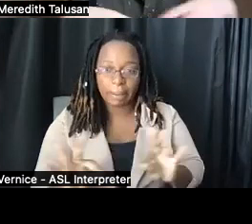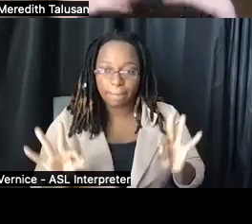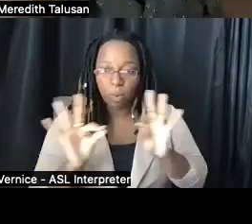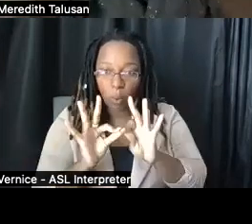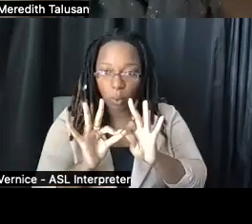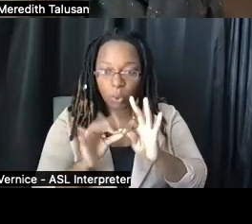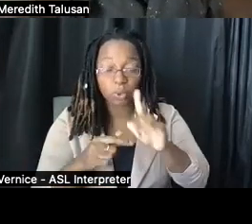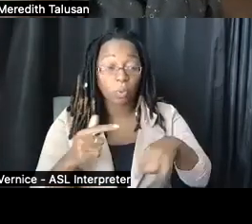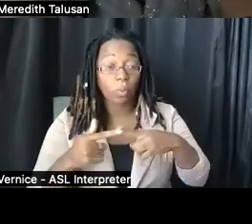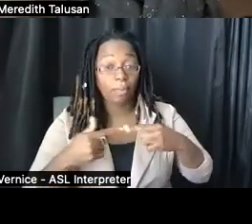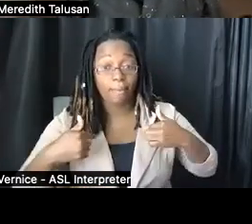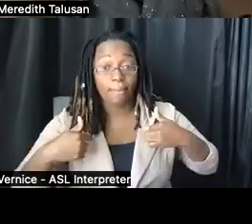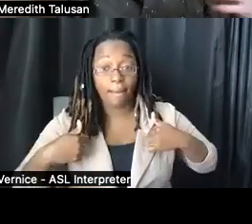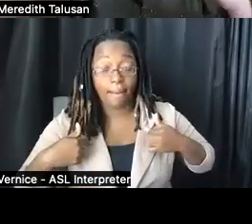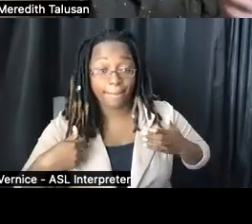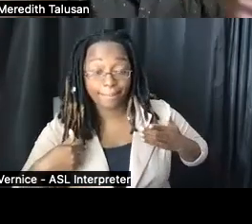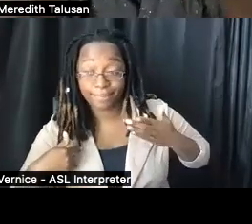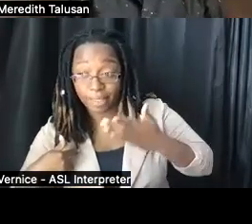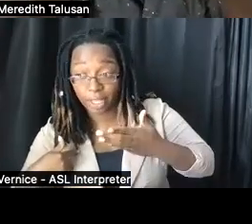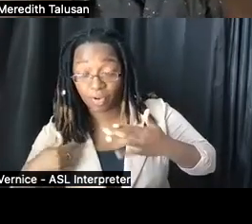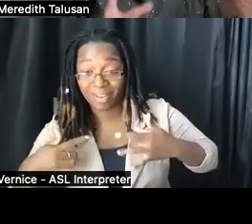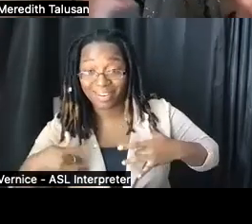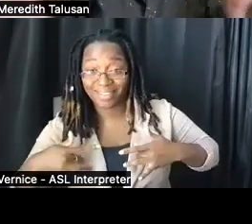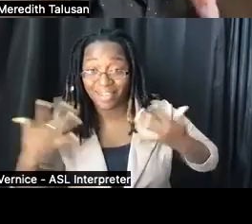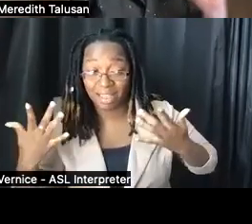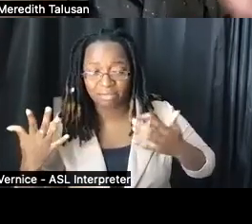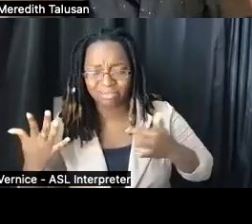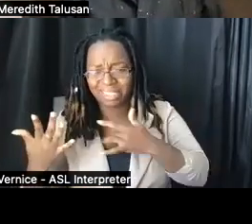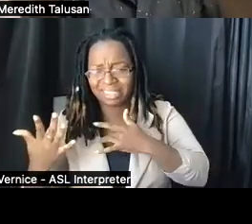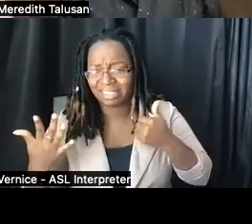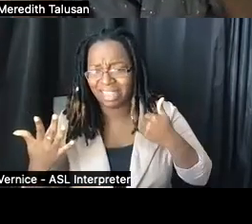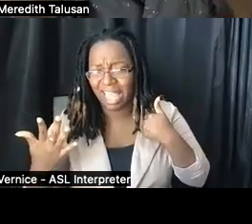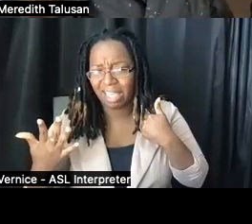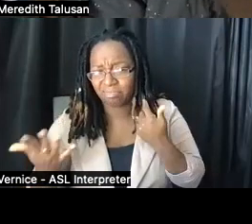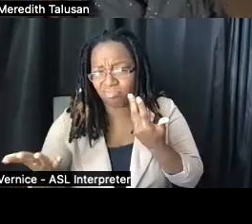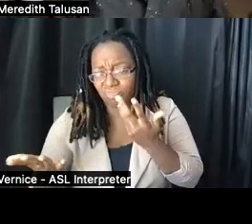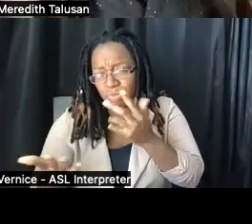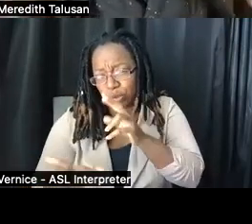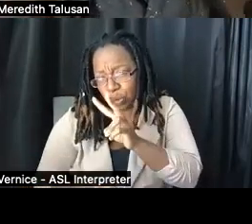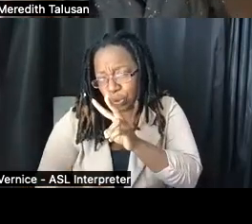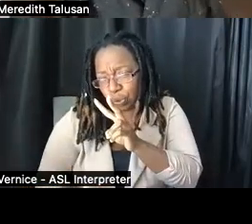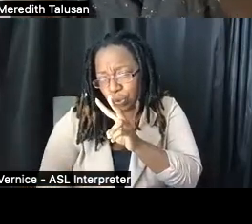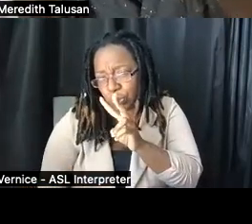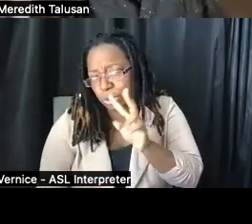actually been really important to just, when I am at an event, I really only have two or three